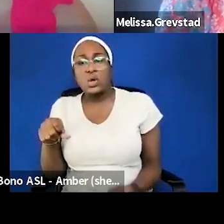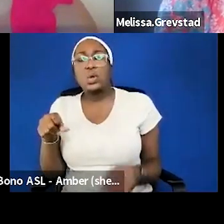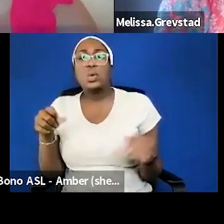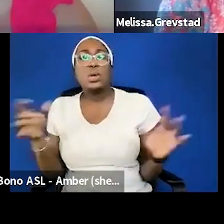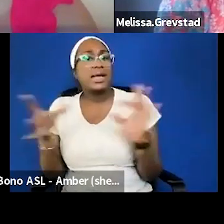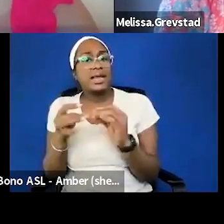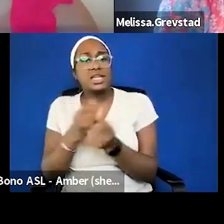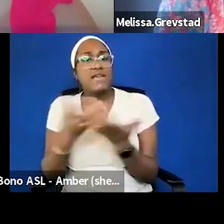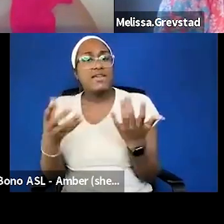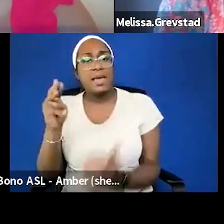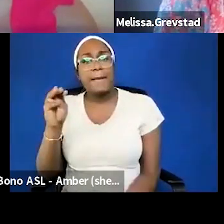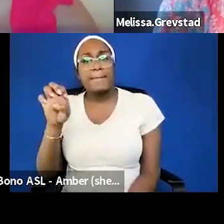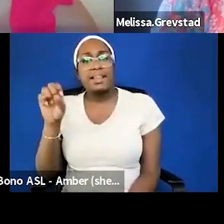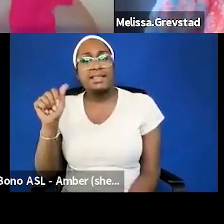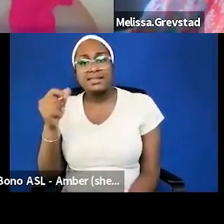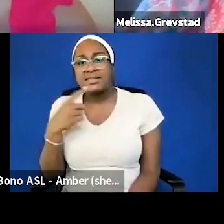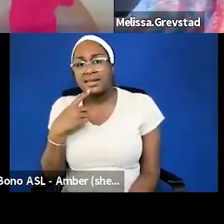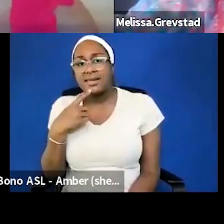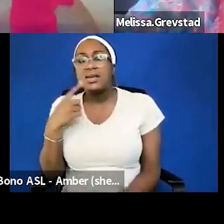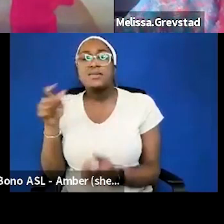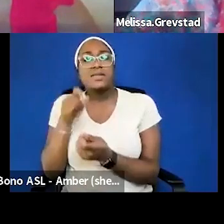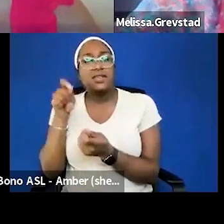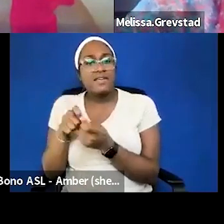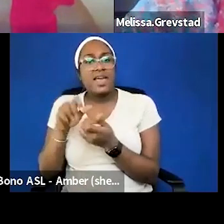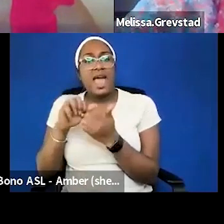that Melissa just said, but specifically how that means Dove